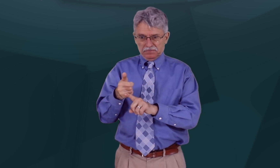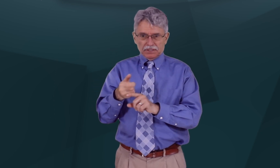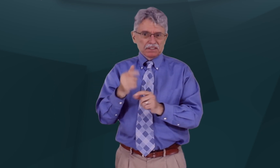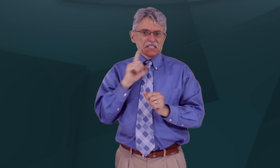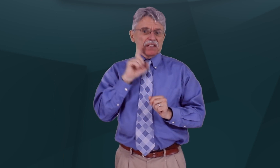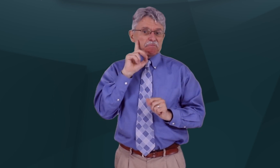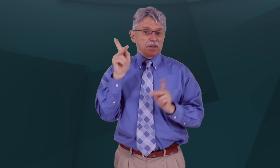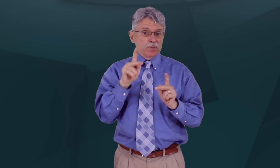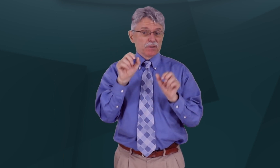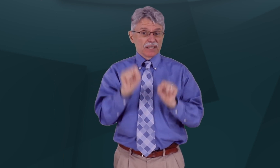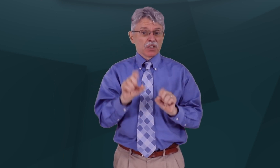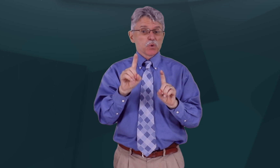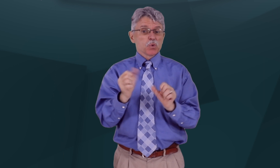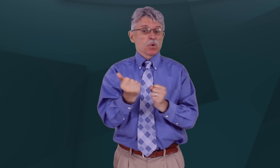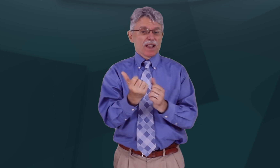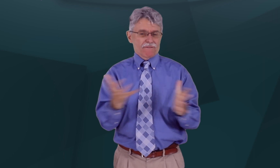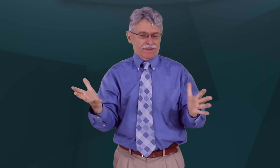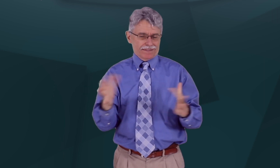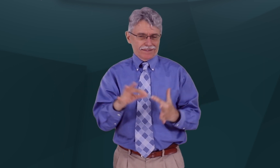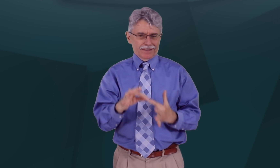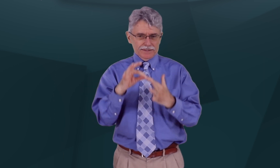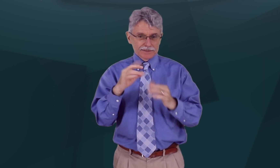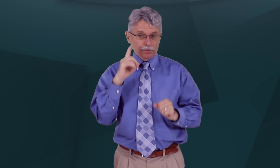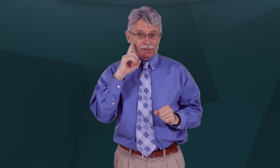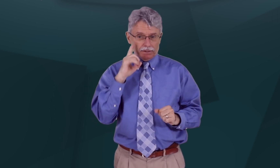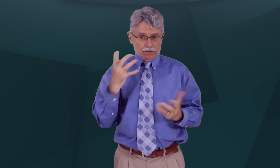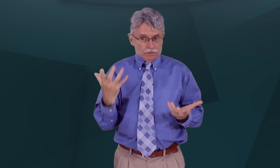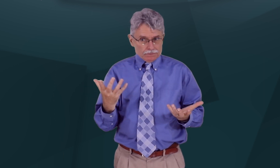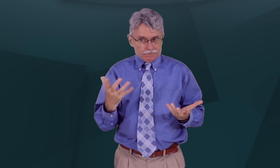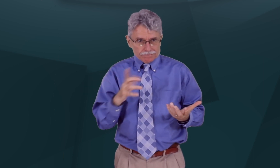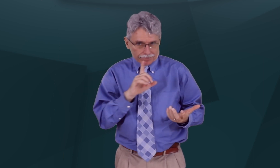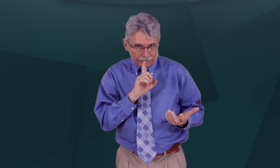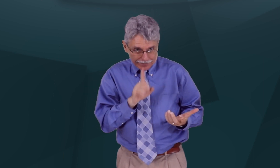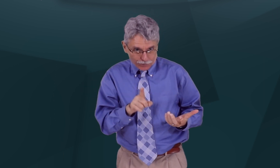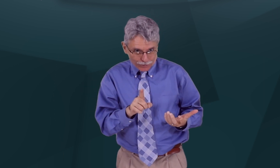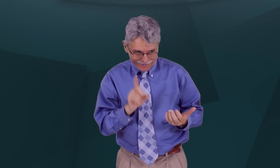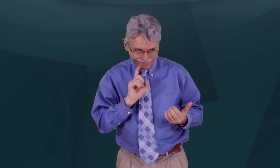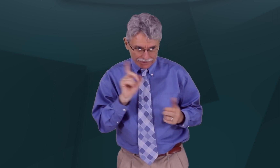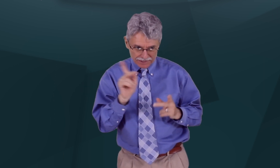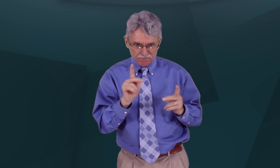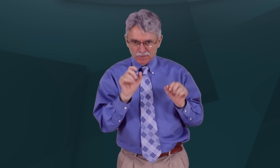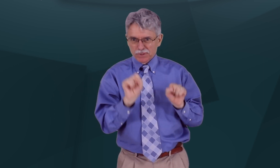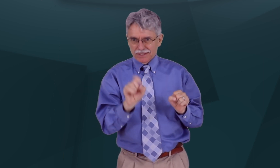you know, he said deaf people can do everything except hear, which is true.